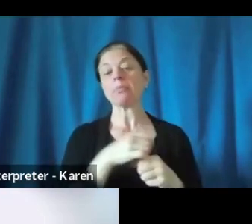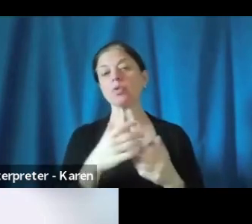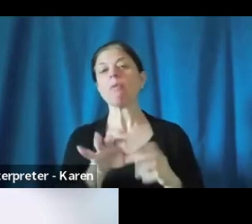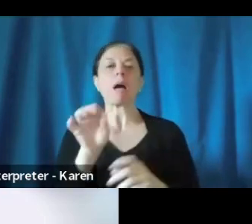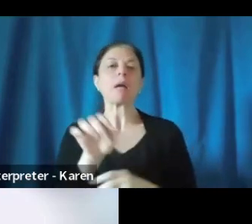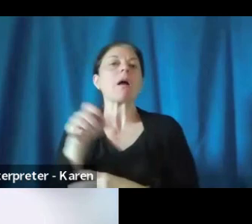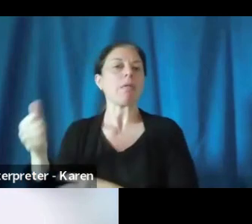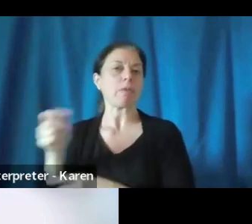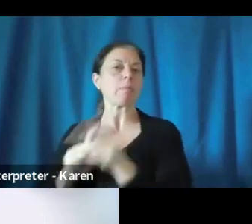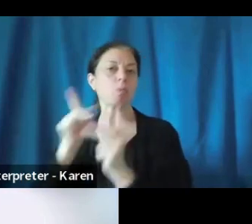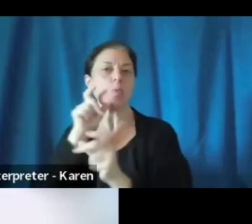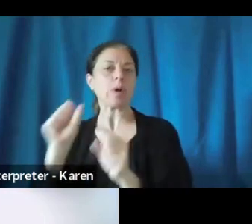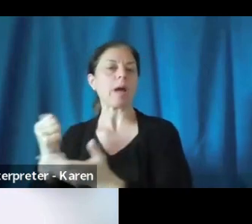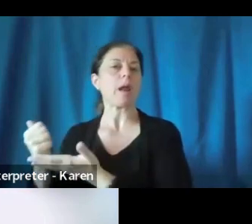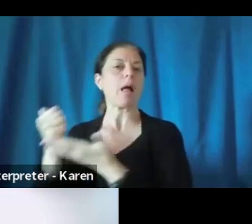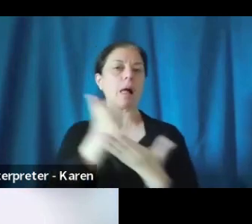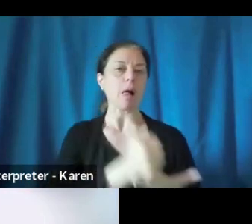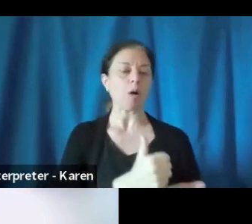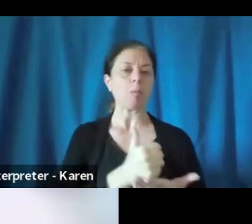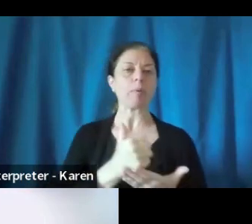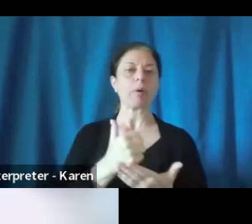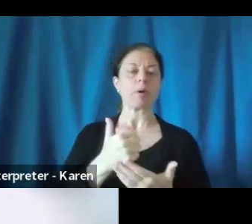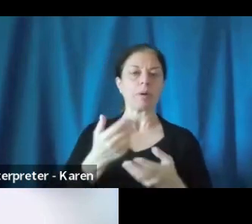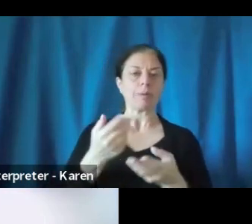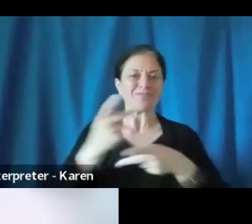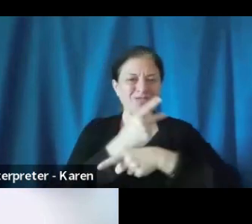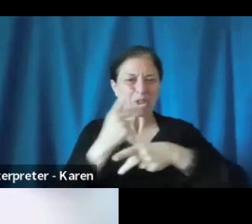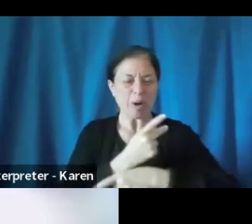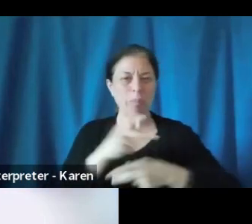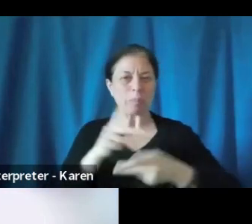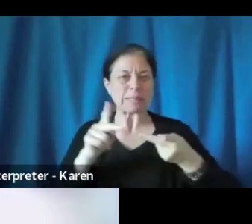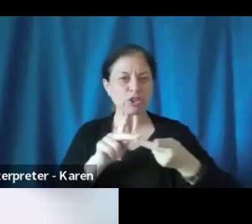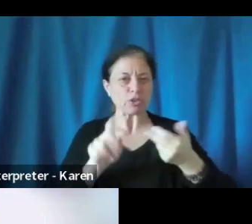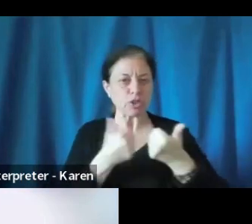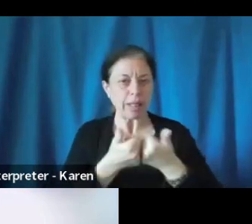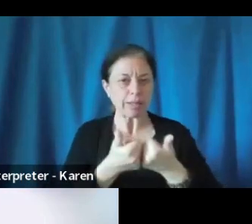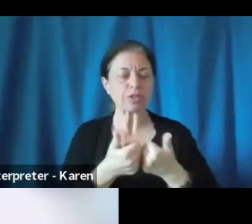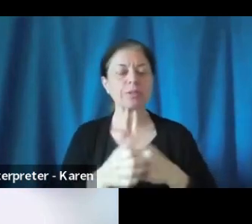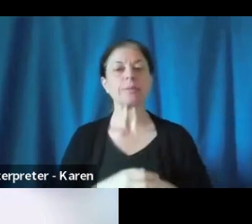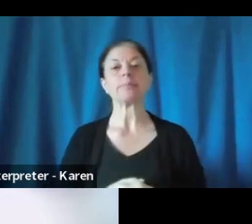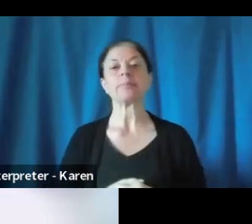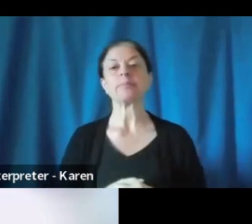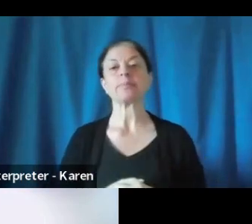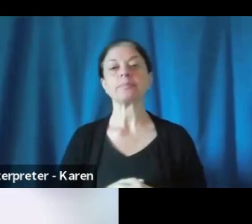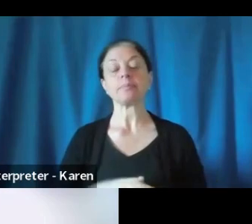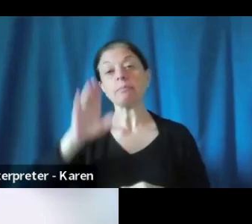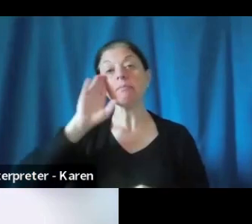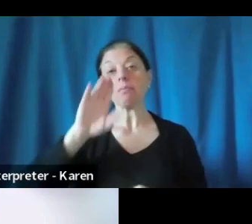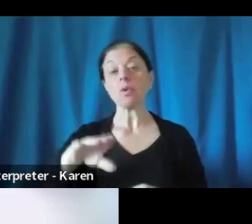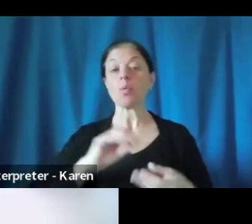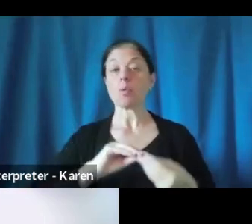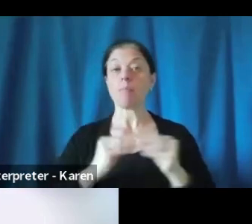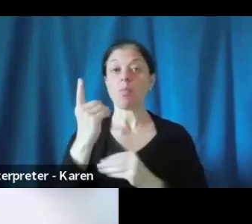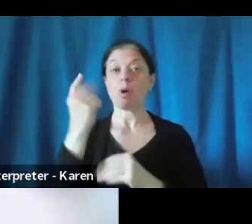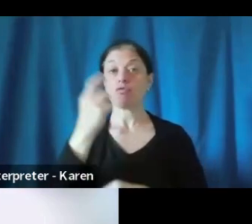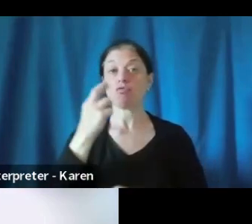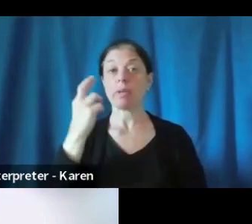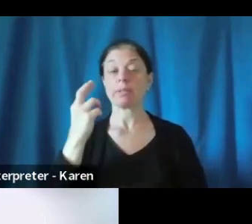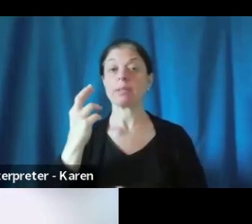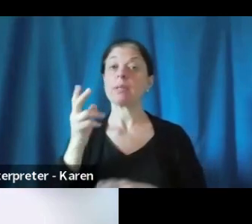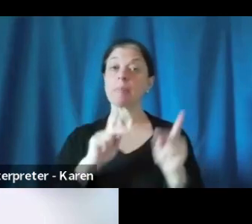speaking, be the only person in your library doing a job. So find people who can help troubleshoot positional